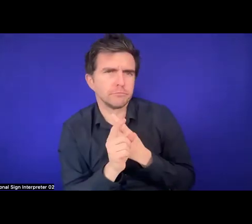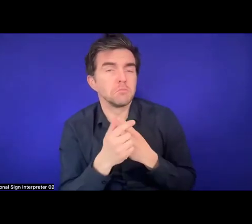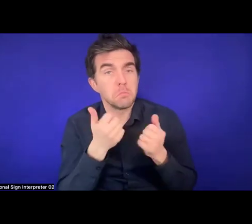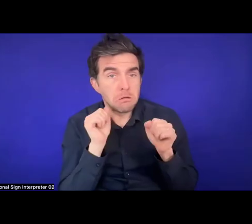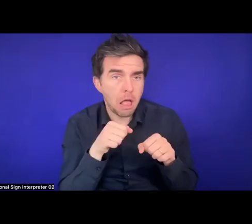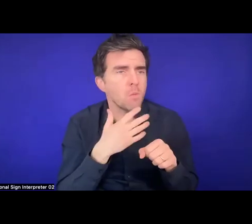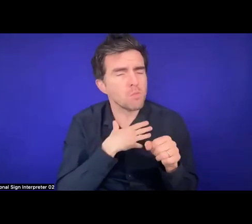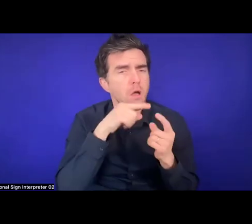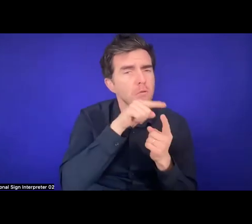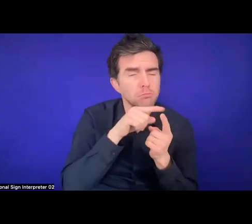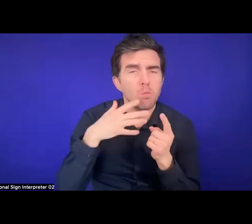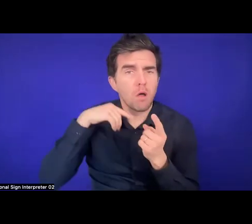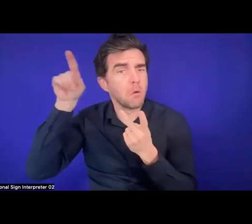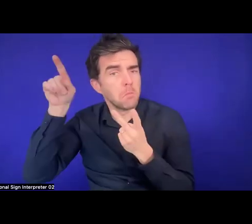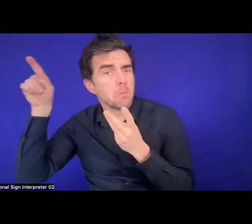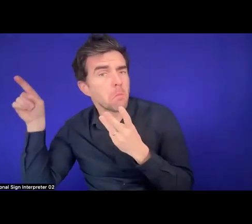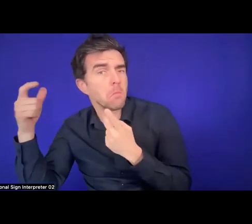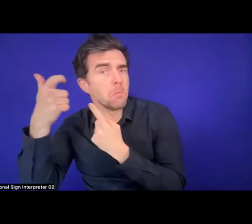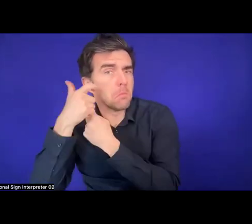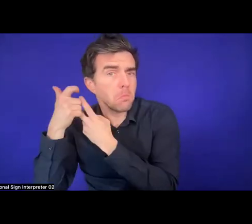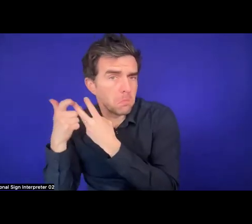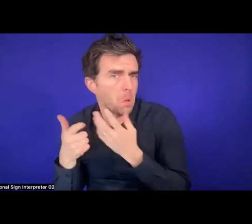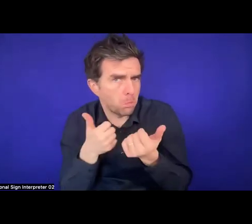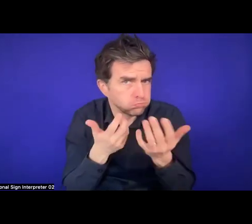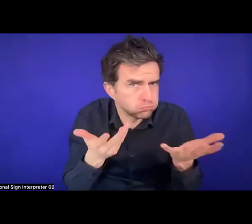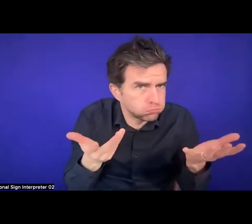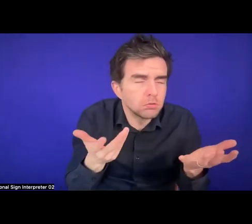gaps and describe how you may seek this support elsewhere. For instance in my